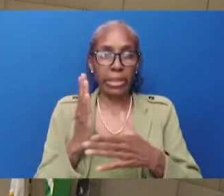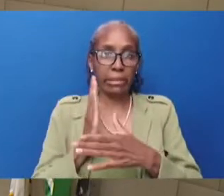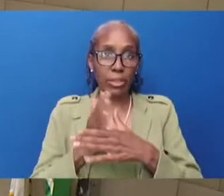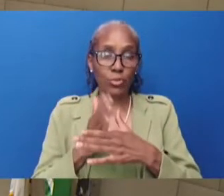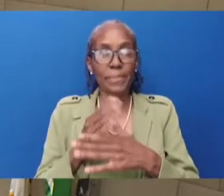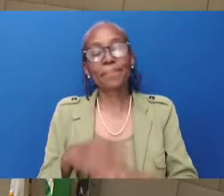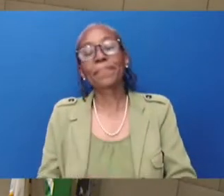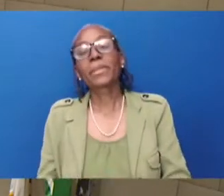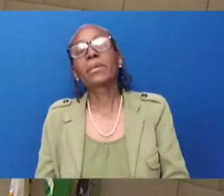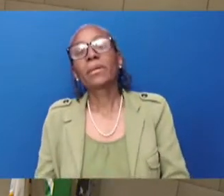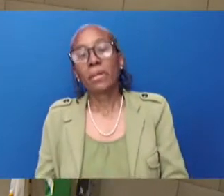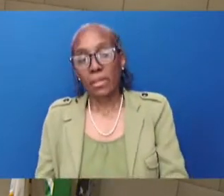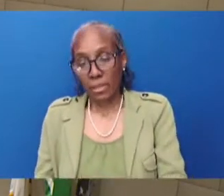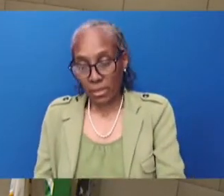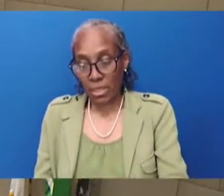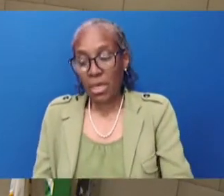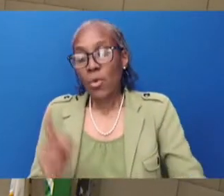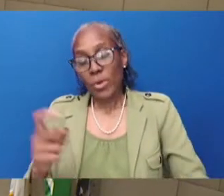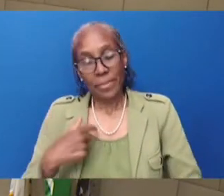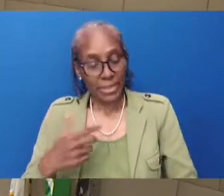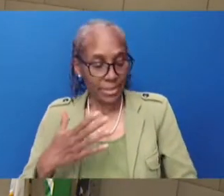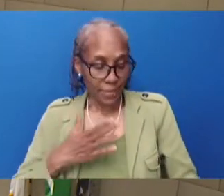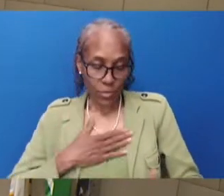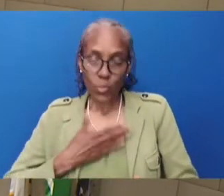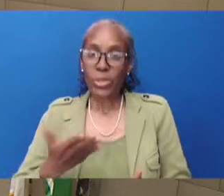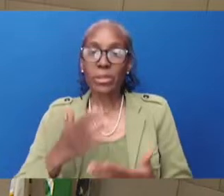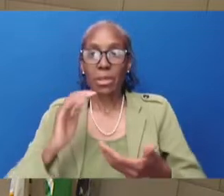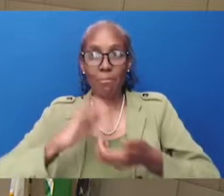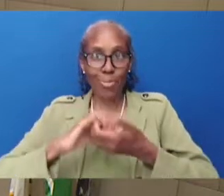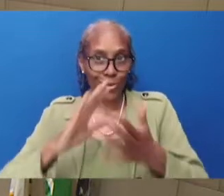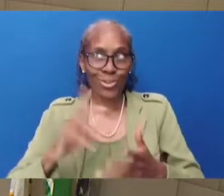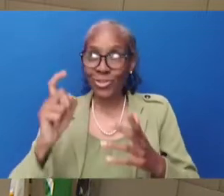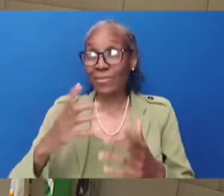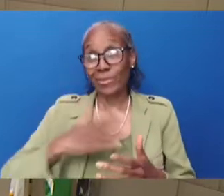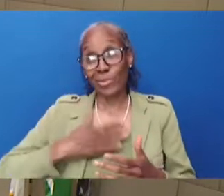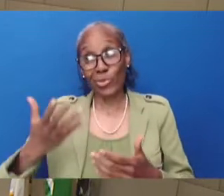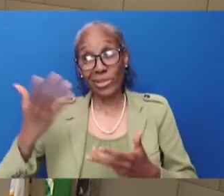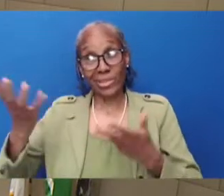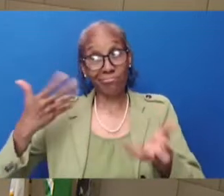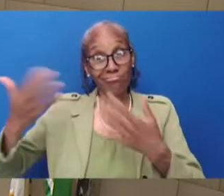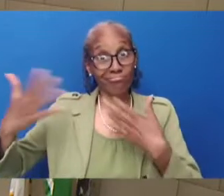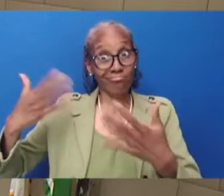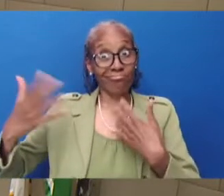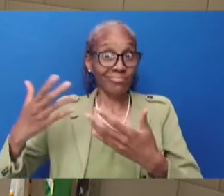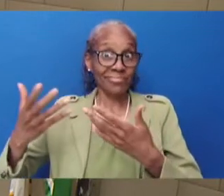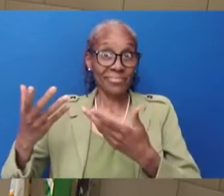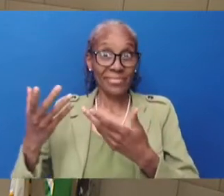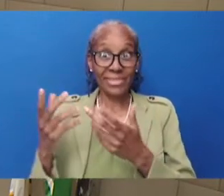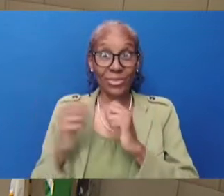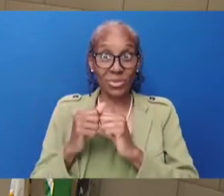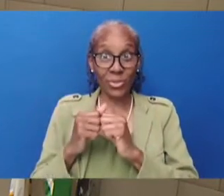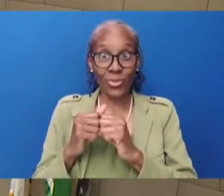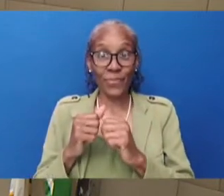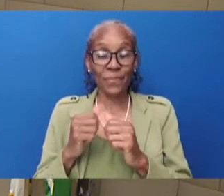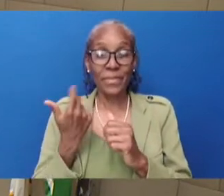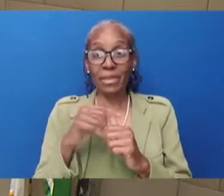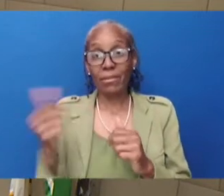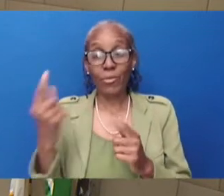LINGERING IN THE INTERIM. THANK YOU.